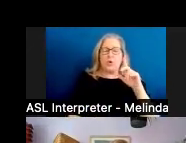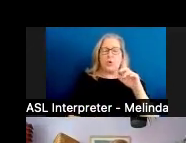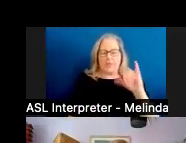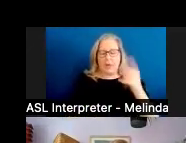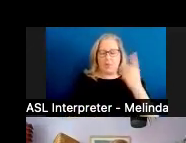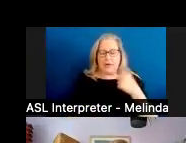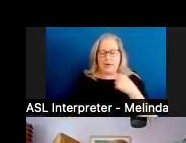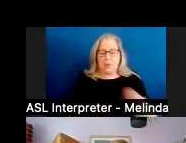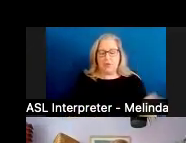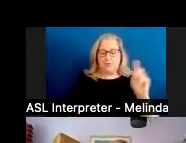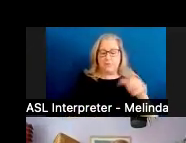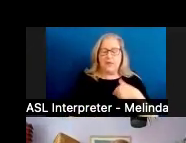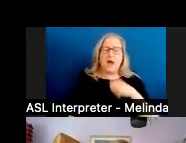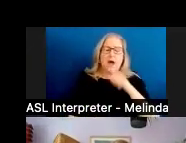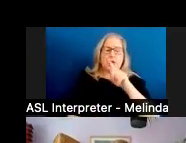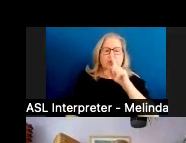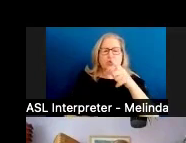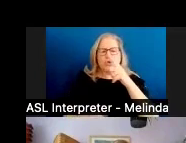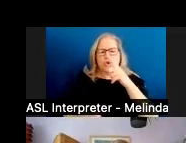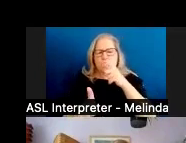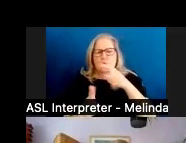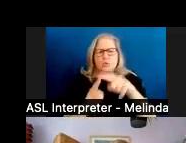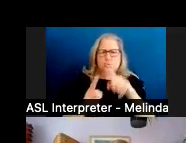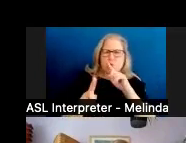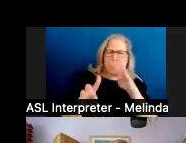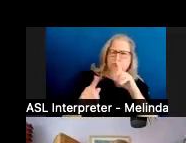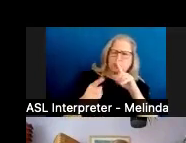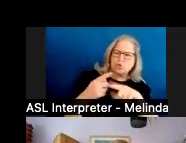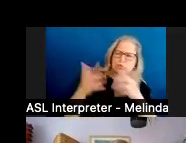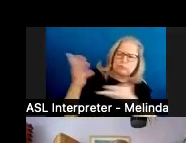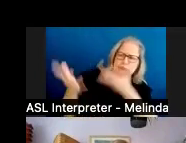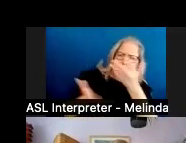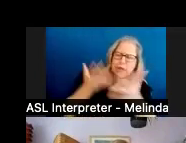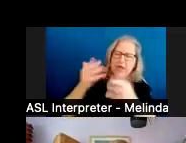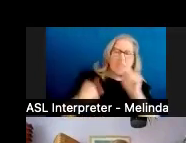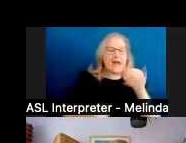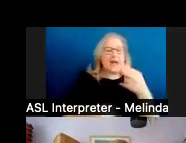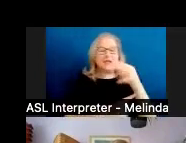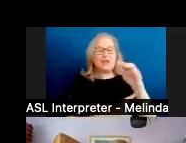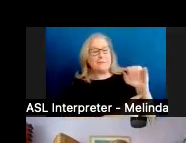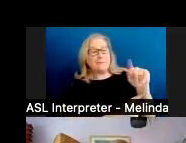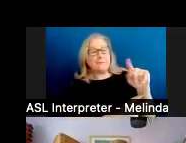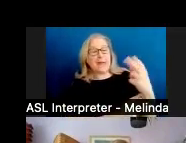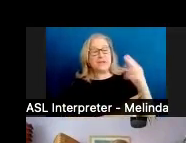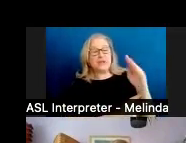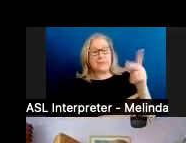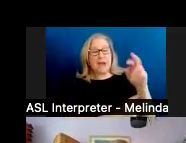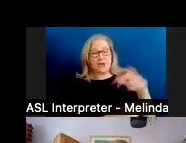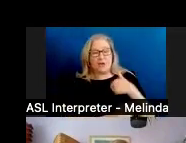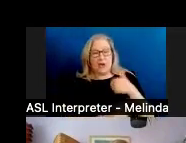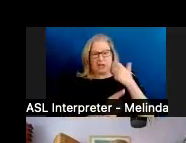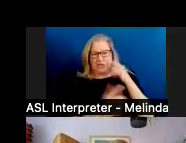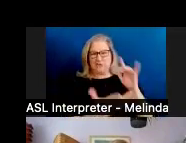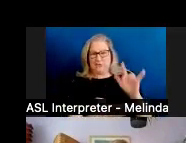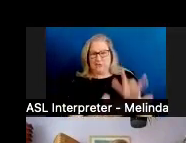and you're not quite sure who to talk to. Again, that NIH Matchmaker tool that I personally just found the other day was really neat.